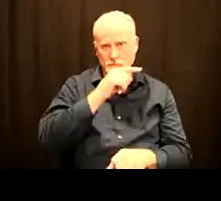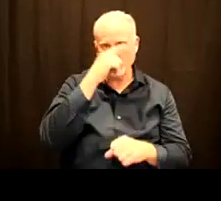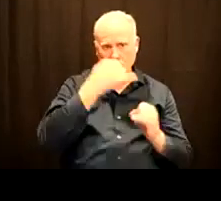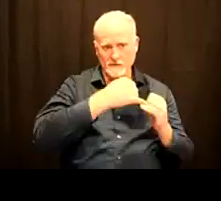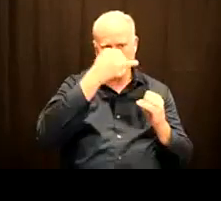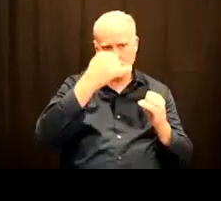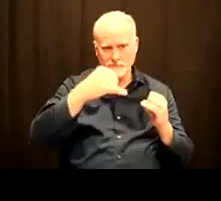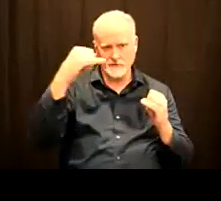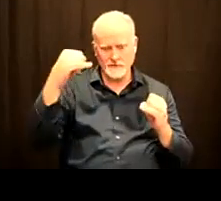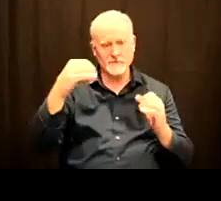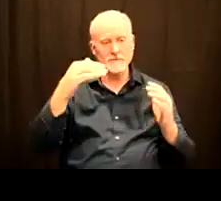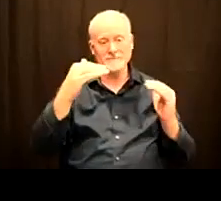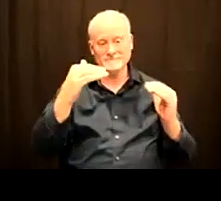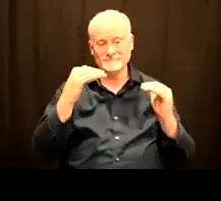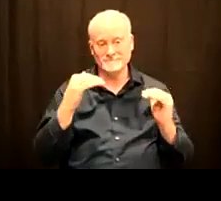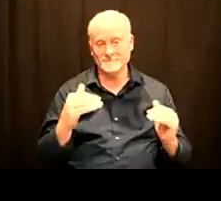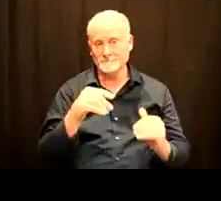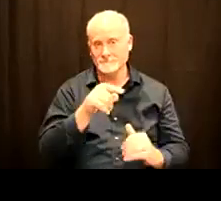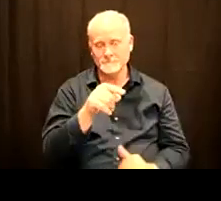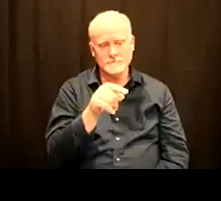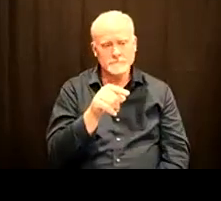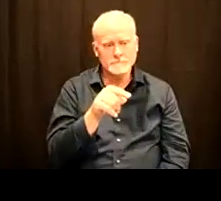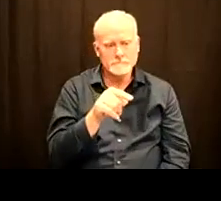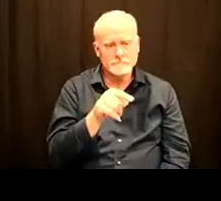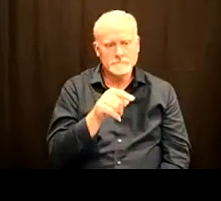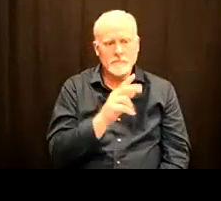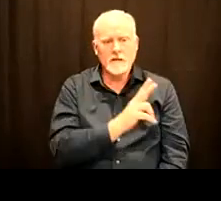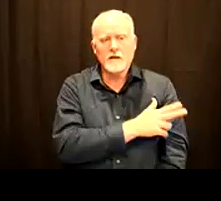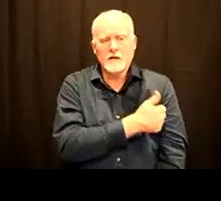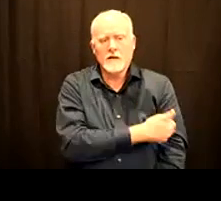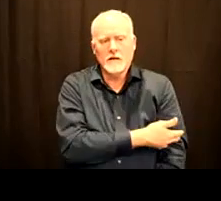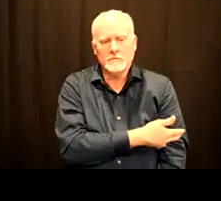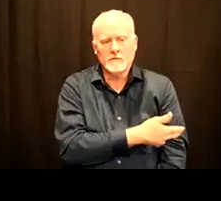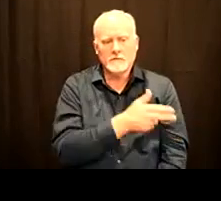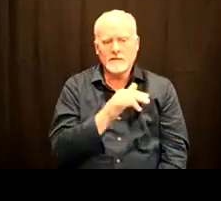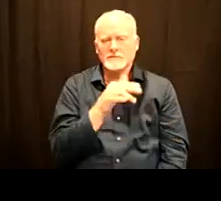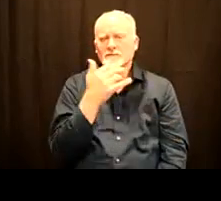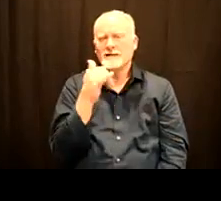under the solid black line are hospitalizations and these are total hospitalizations for that